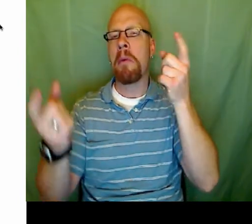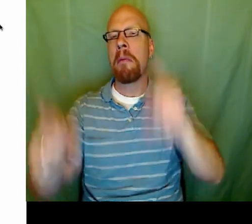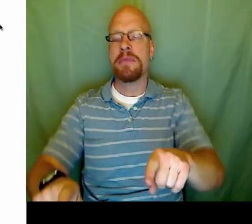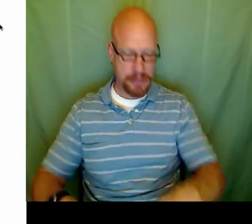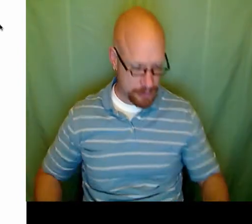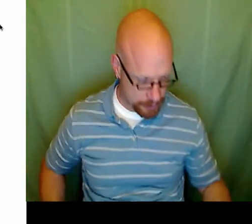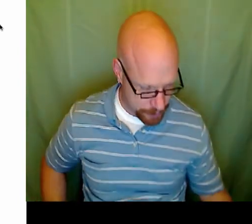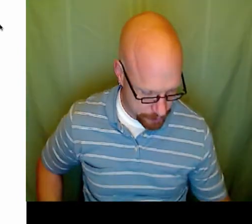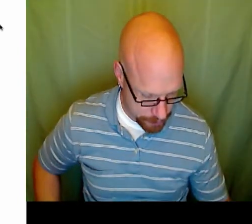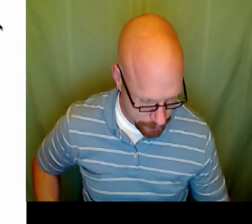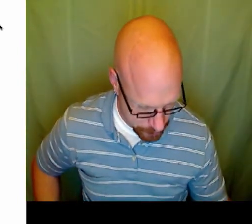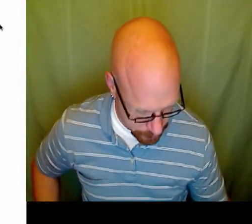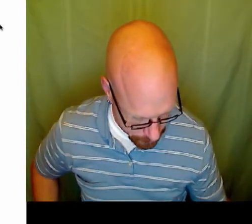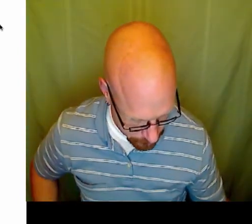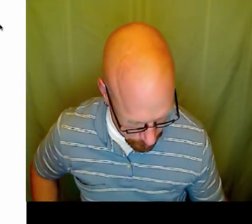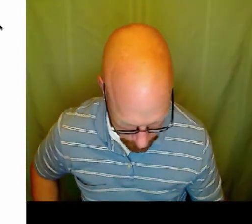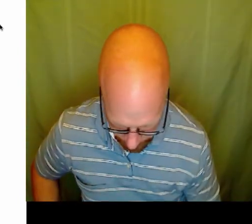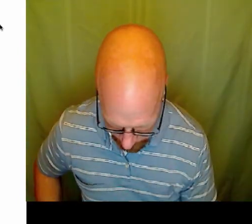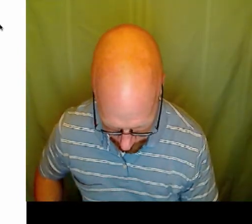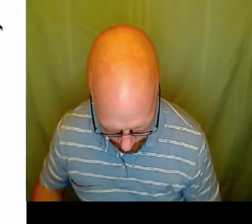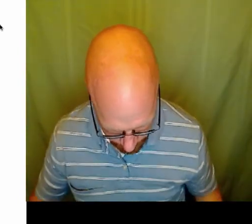for y equation, then substitute for y in the second equation.